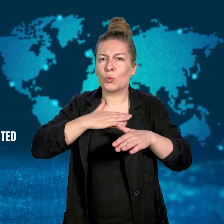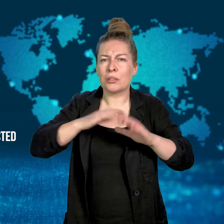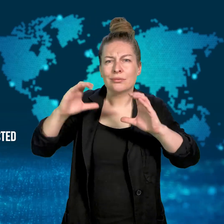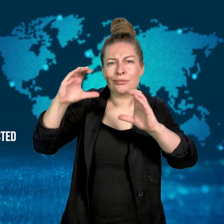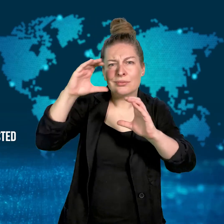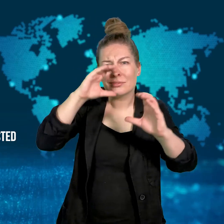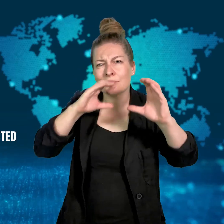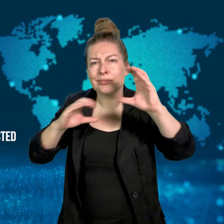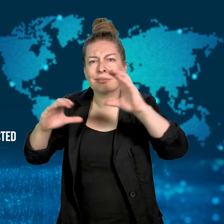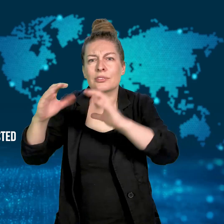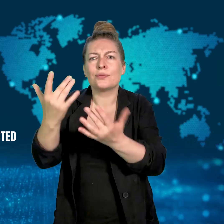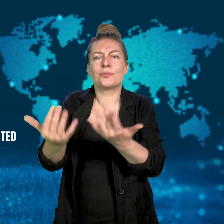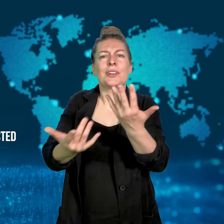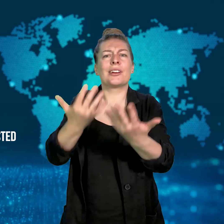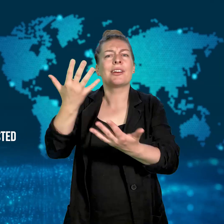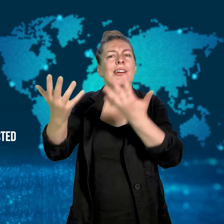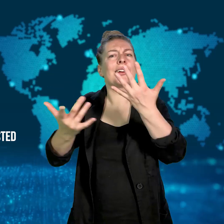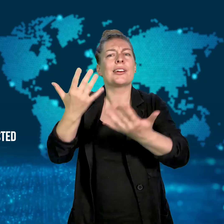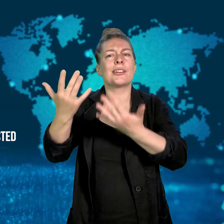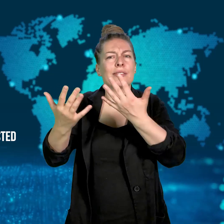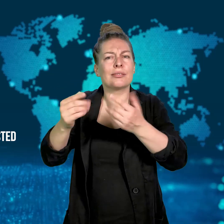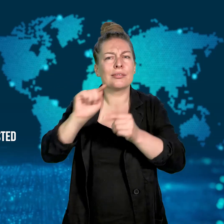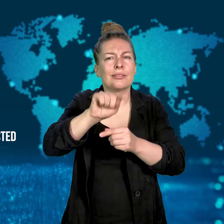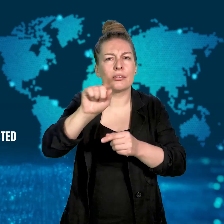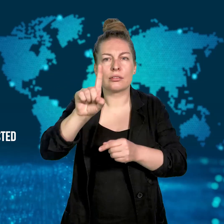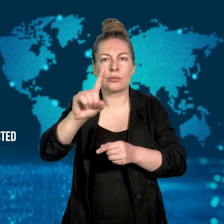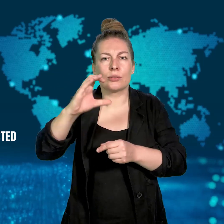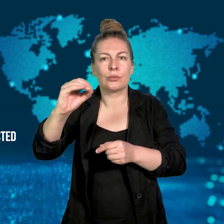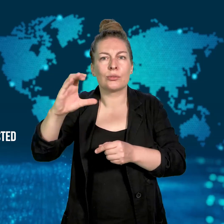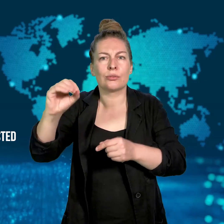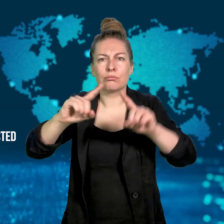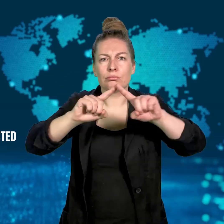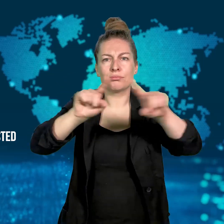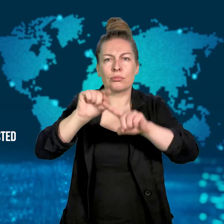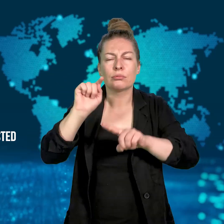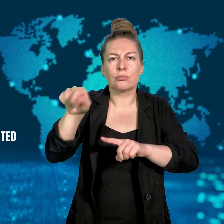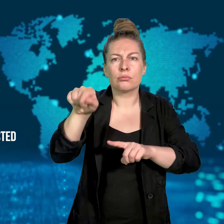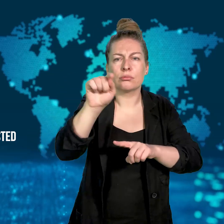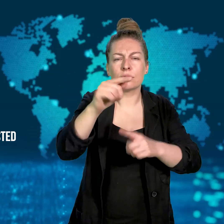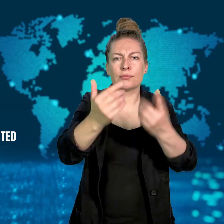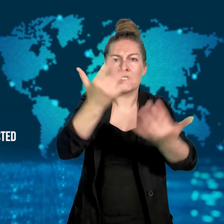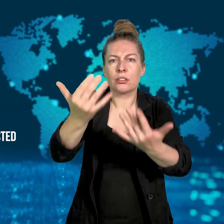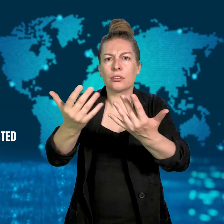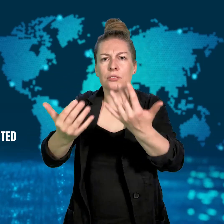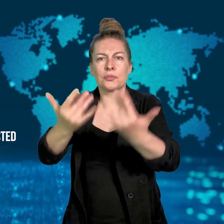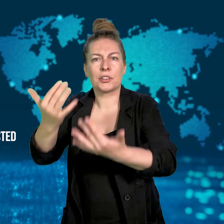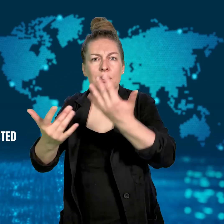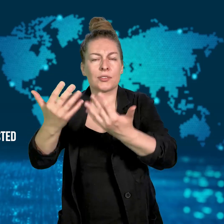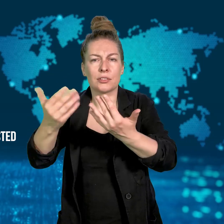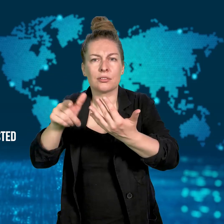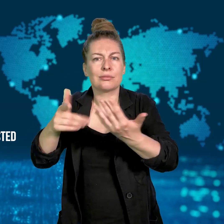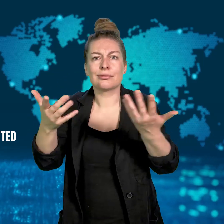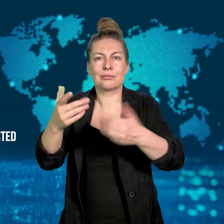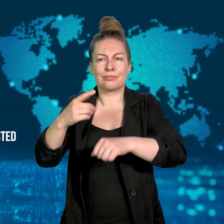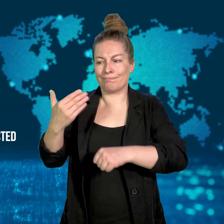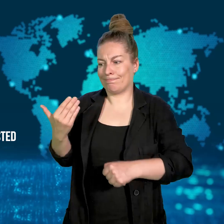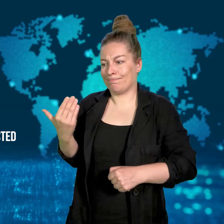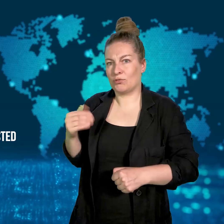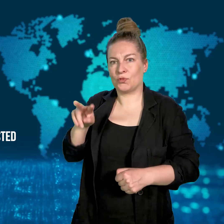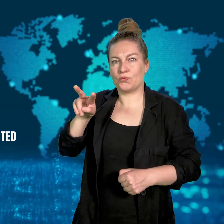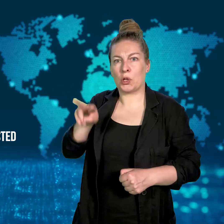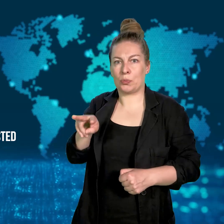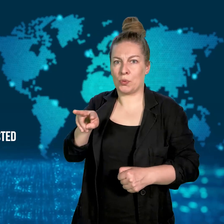over 100 other fires that appeared in Chile during February of this year.